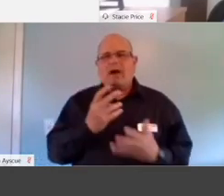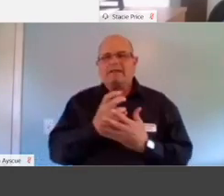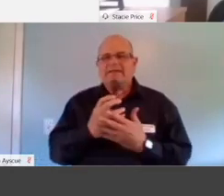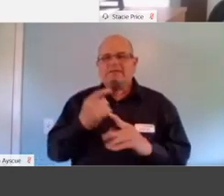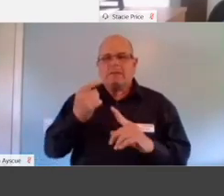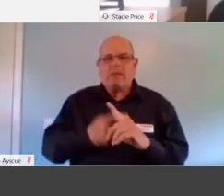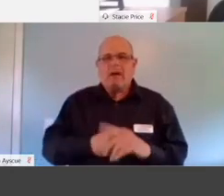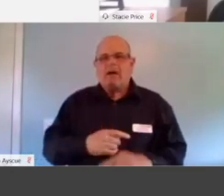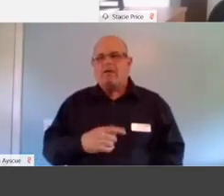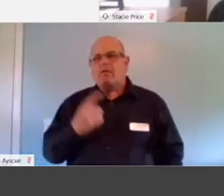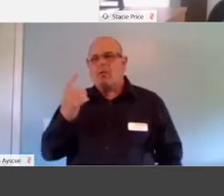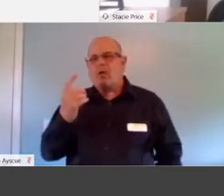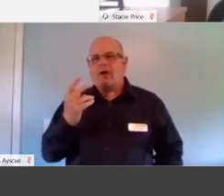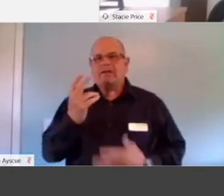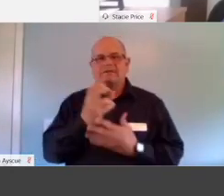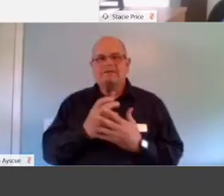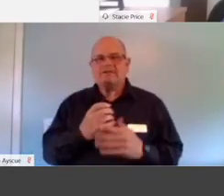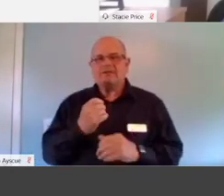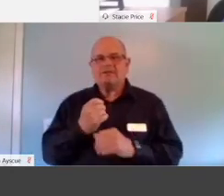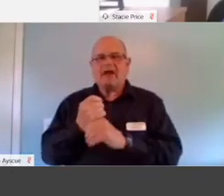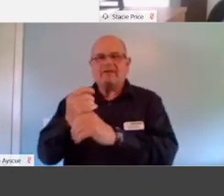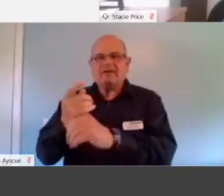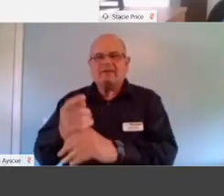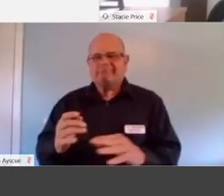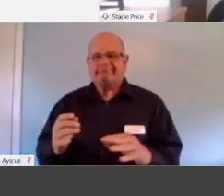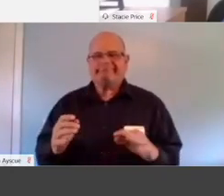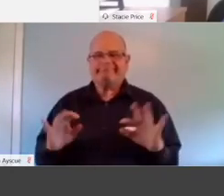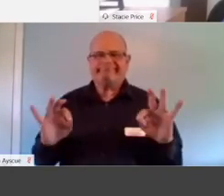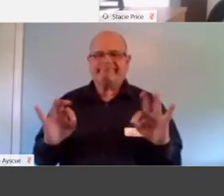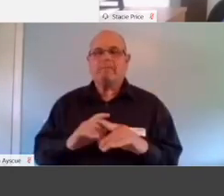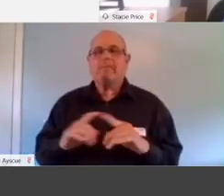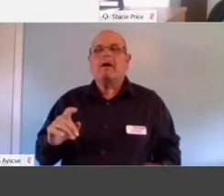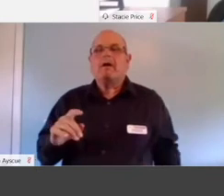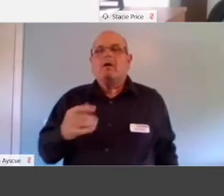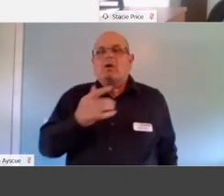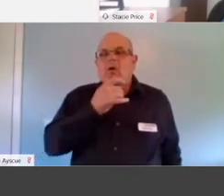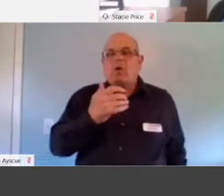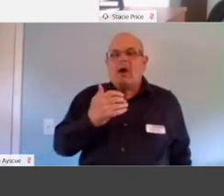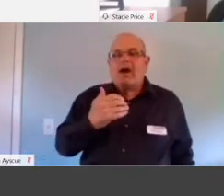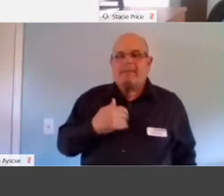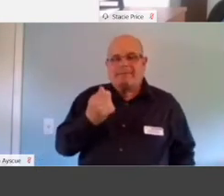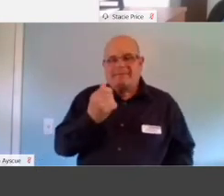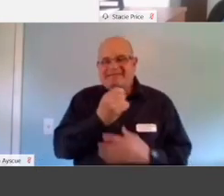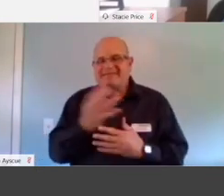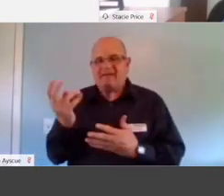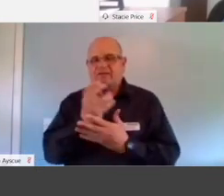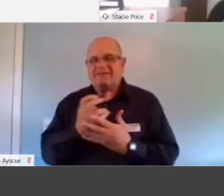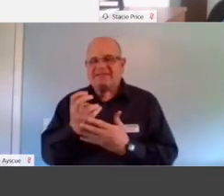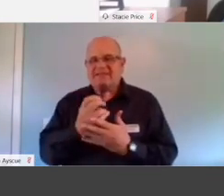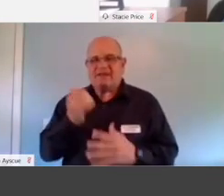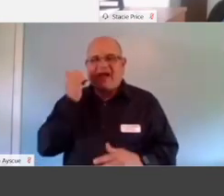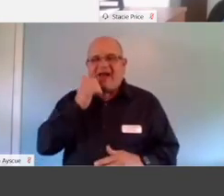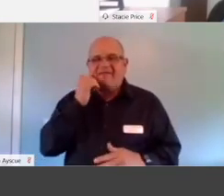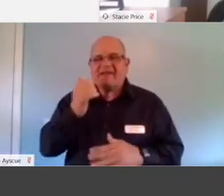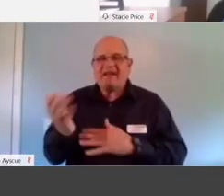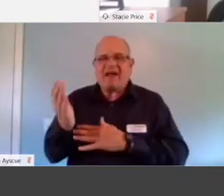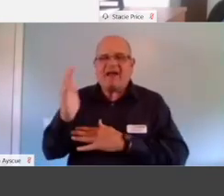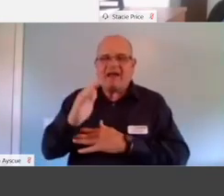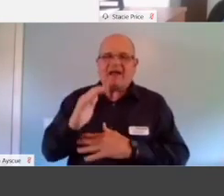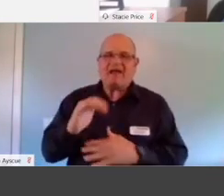year, that's not what we are talking about. We're talking someone who has several seizures